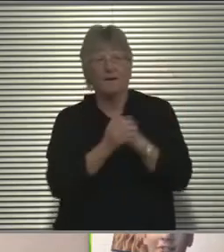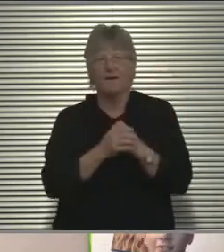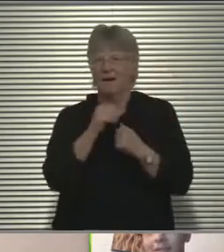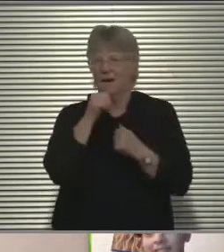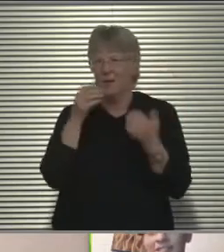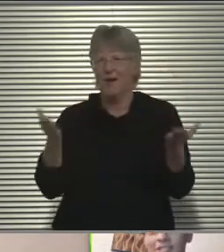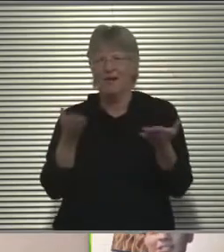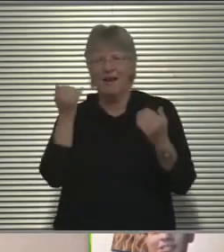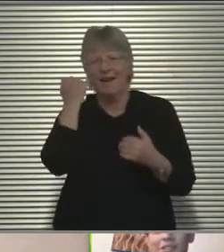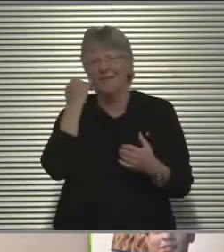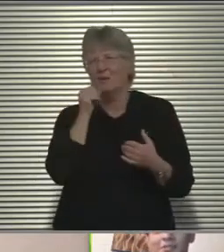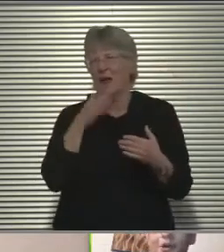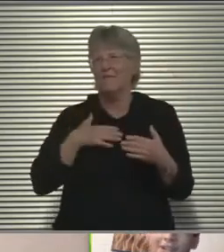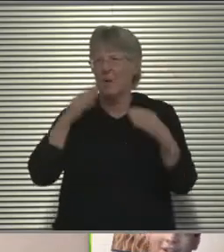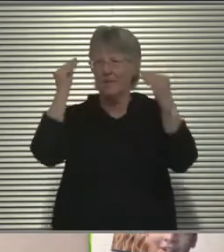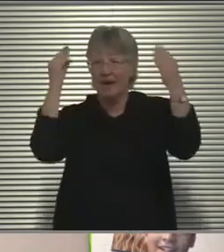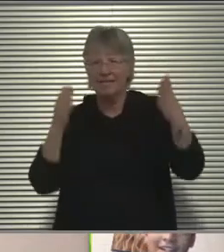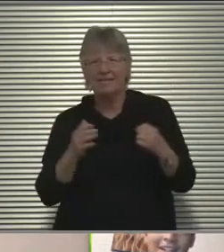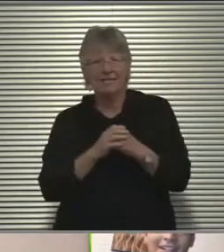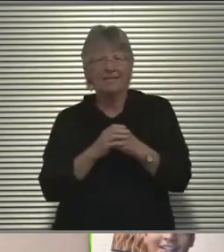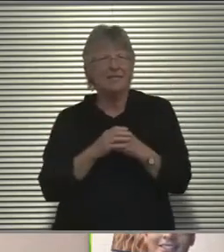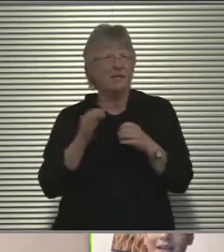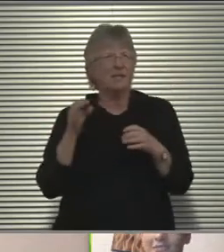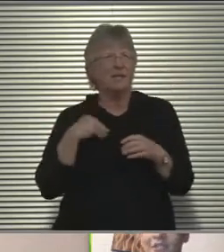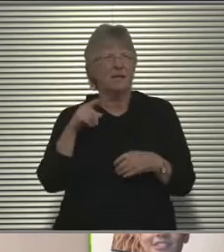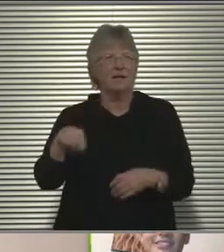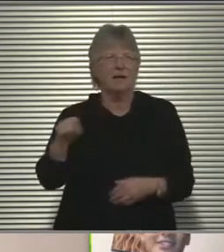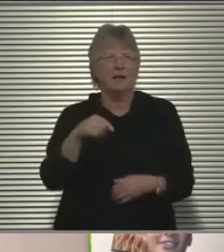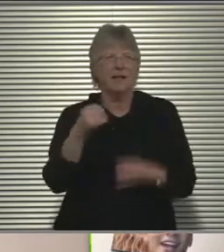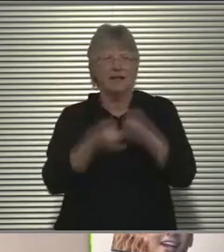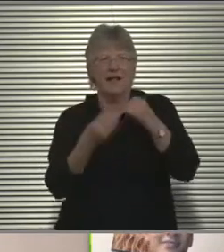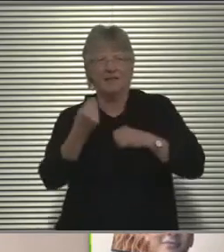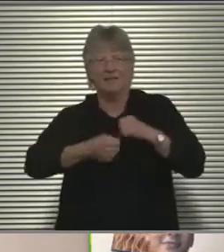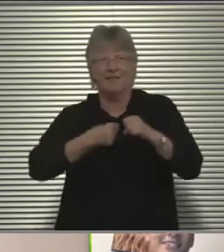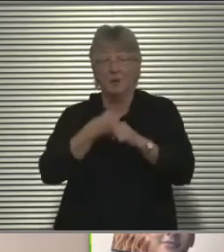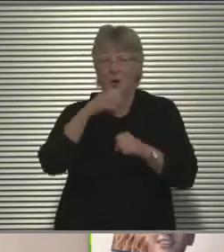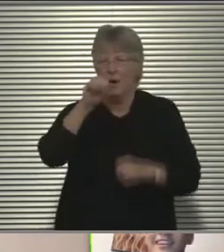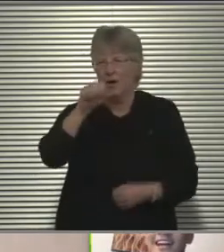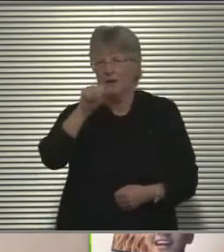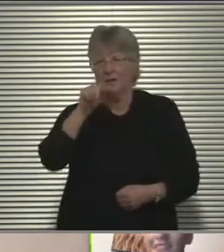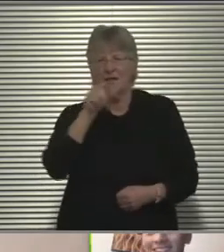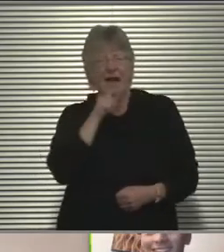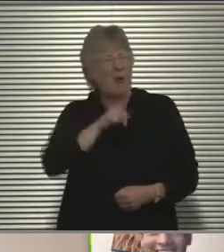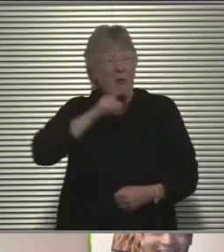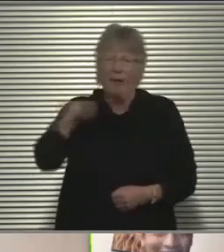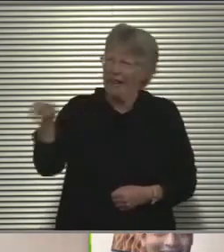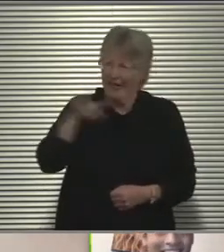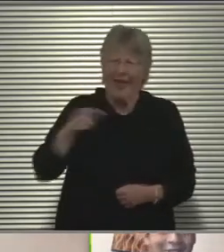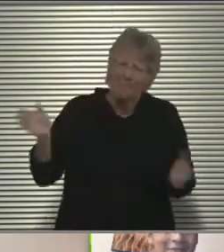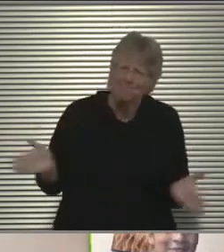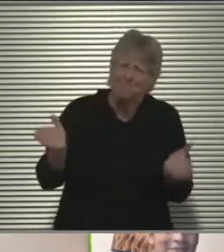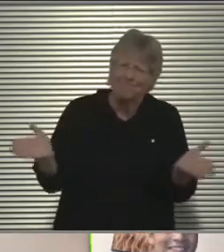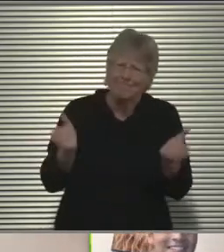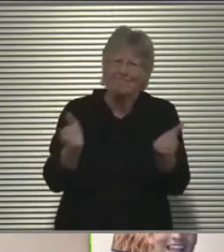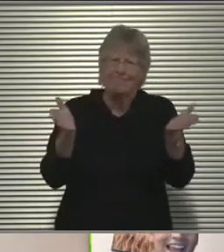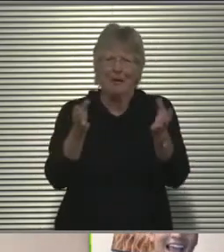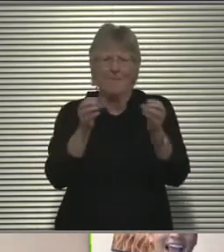if it weren't for my teachers, old and current. These past four years at SATO, I have been pushed more than I ever thought I would be pushed.